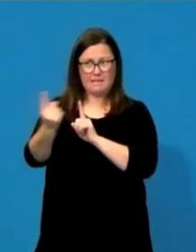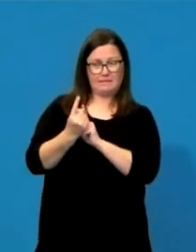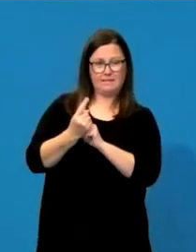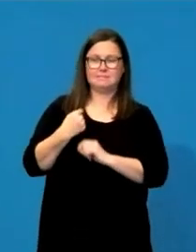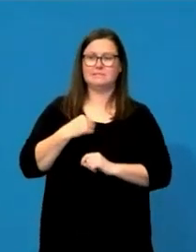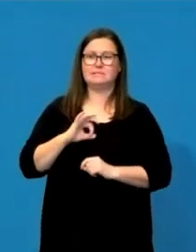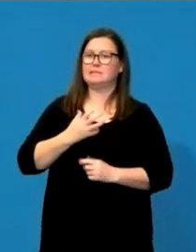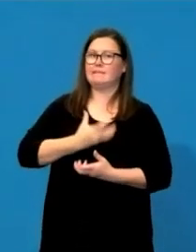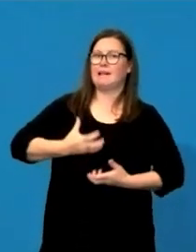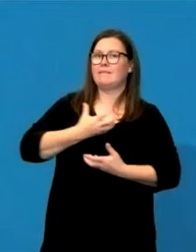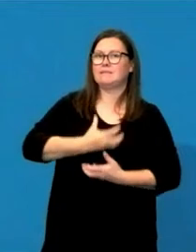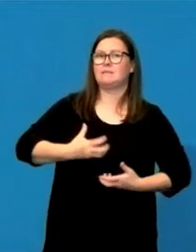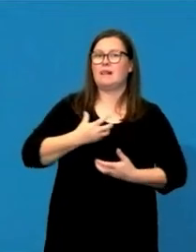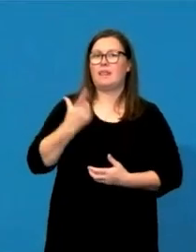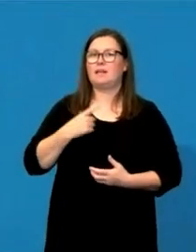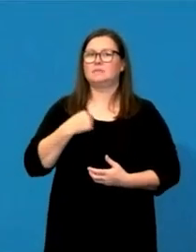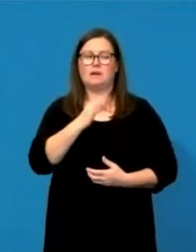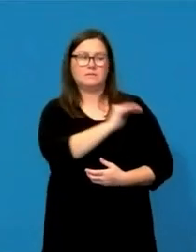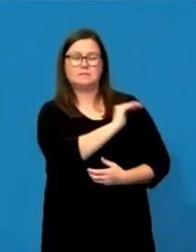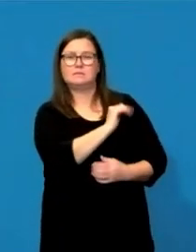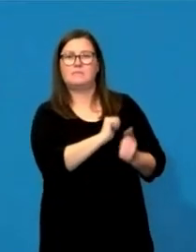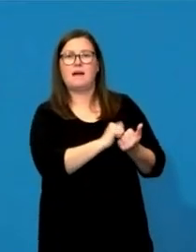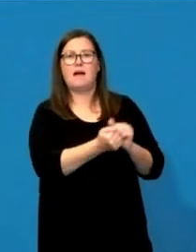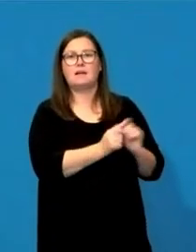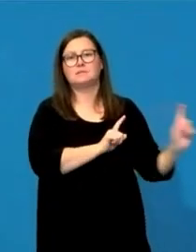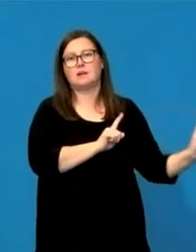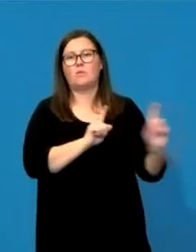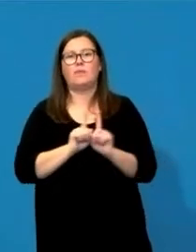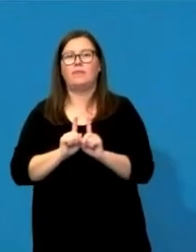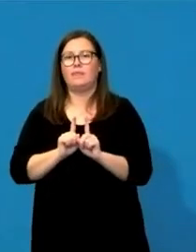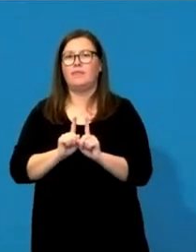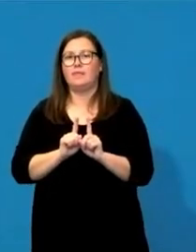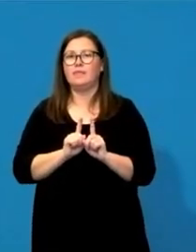That's why I invited my partner with me to come - to do the plan.